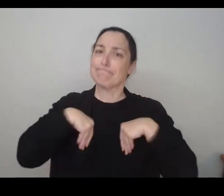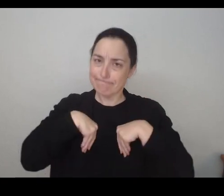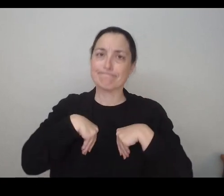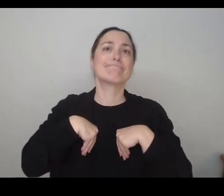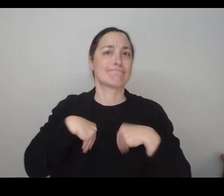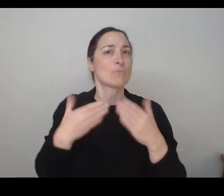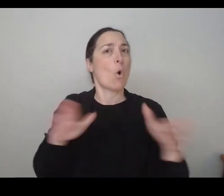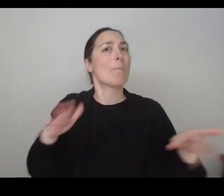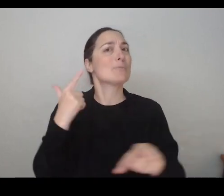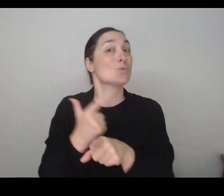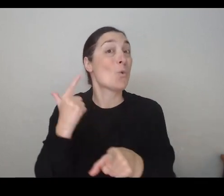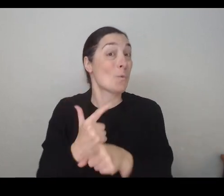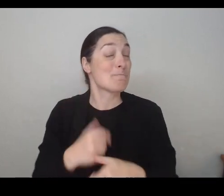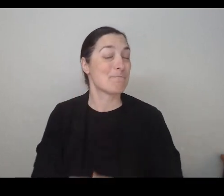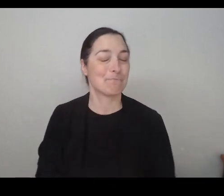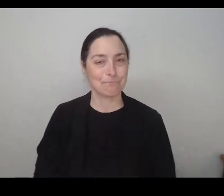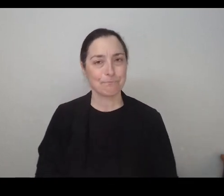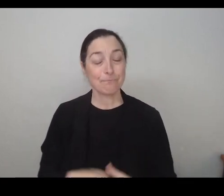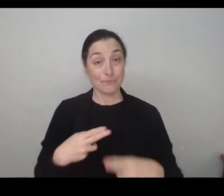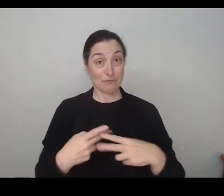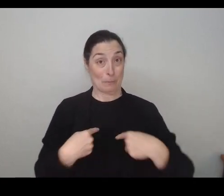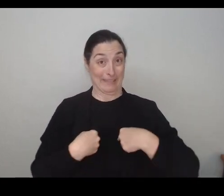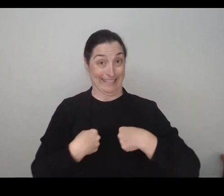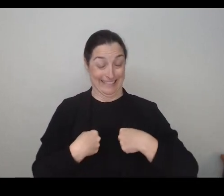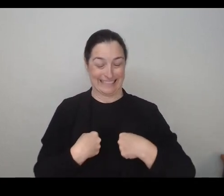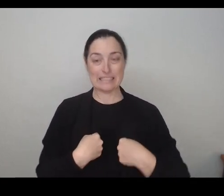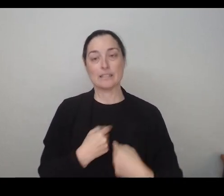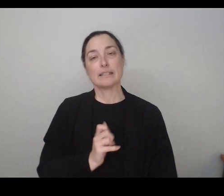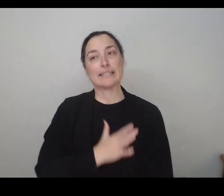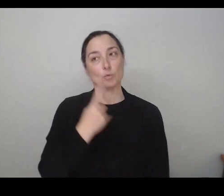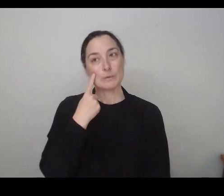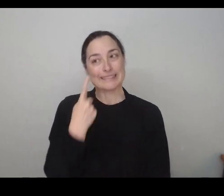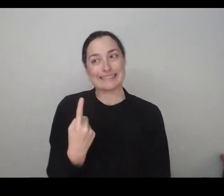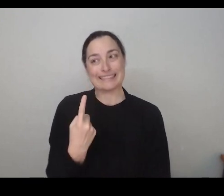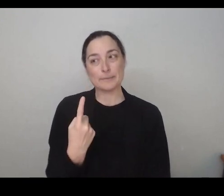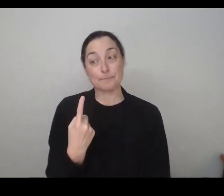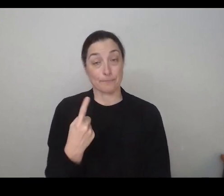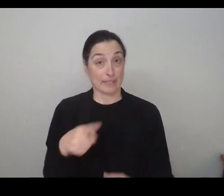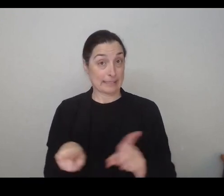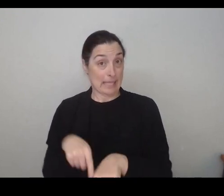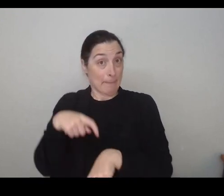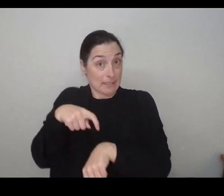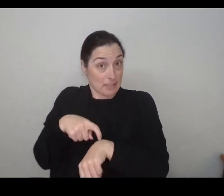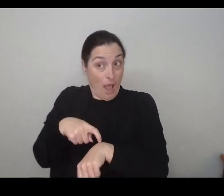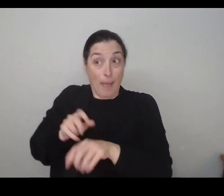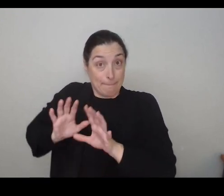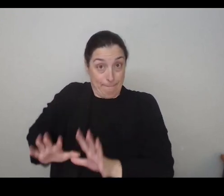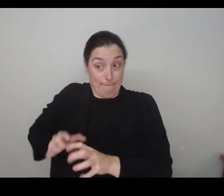It is interesting also for me to note that at the same time as this Gauguin exhibition was being prepared,